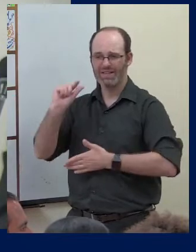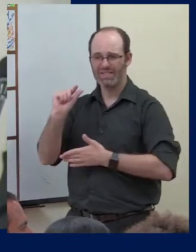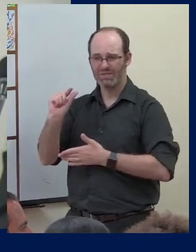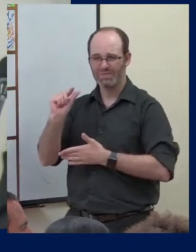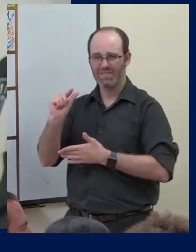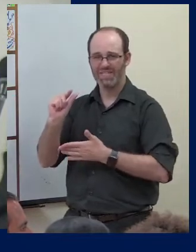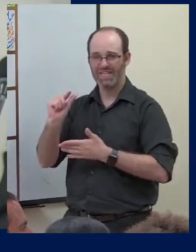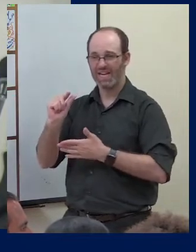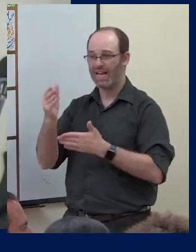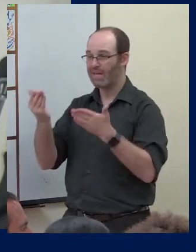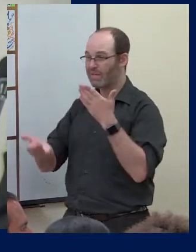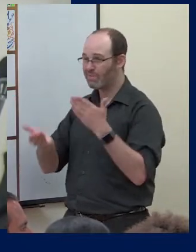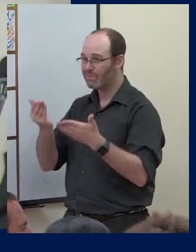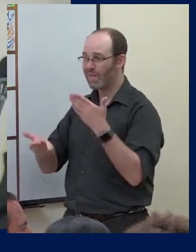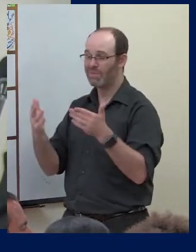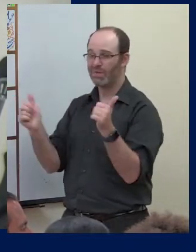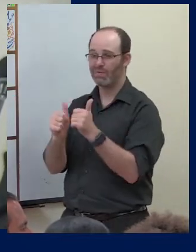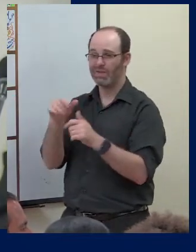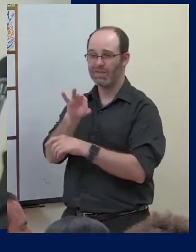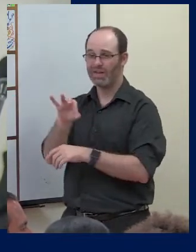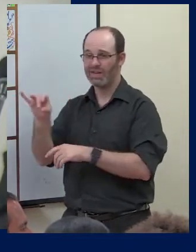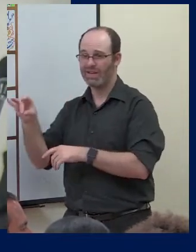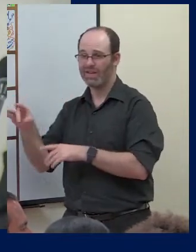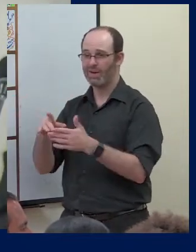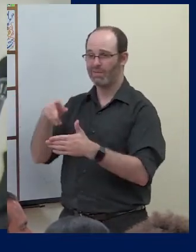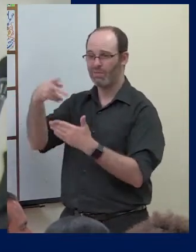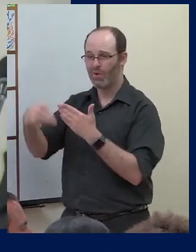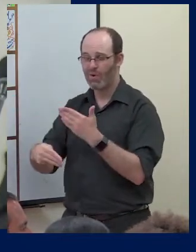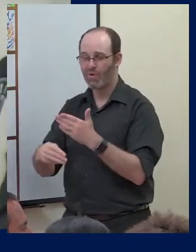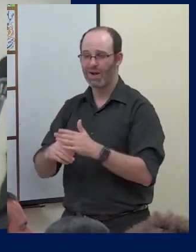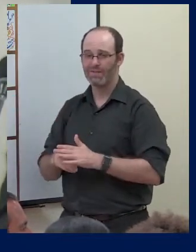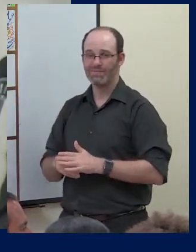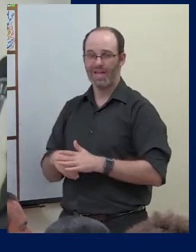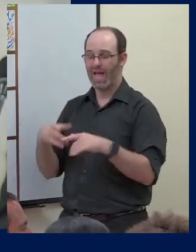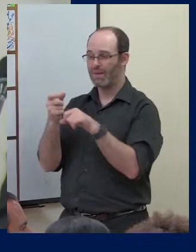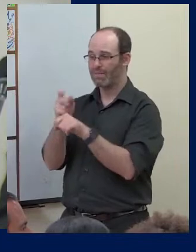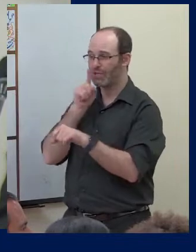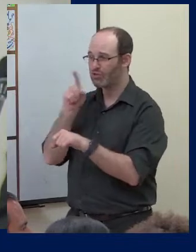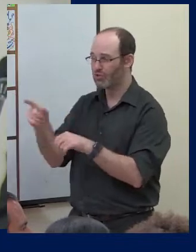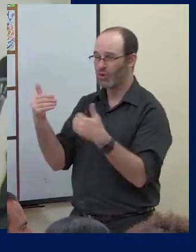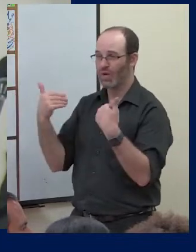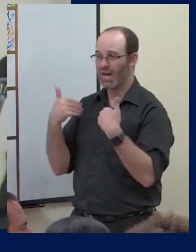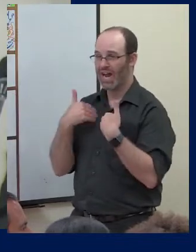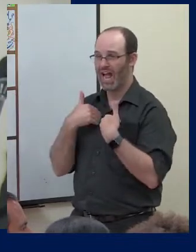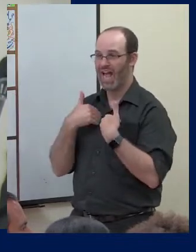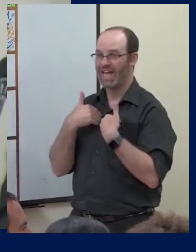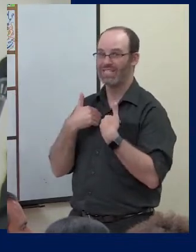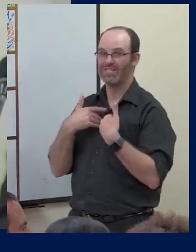with the program and now making sure that it has living color, it has got stereo because